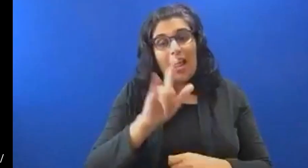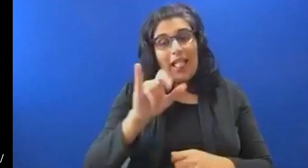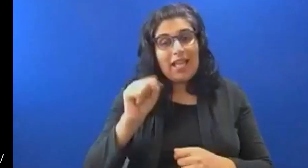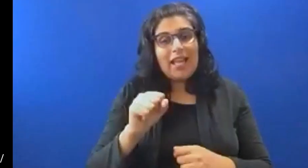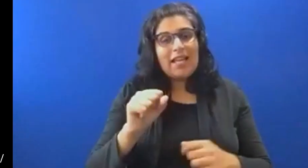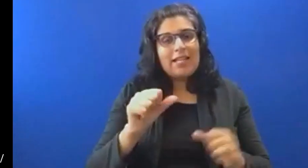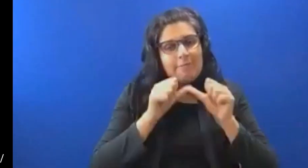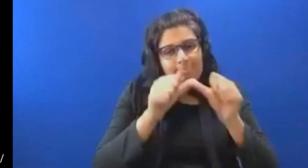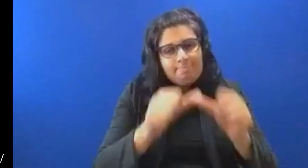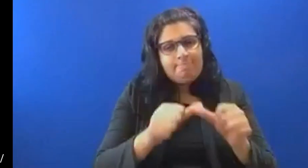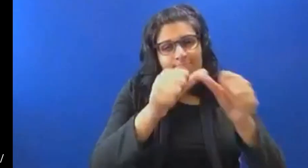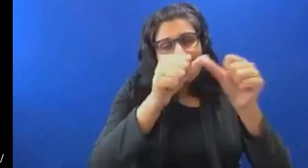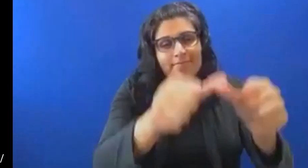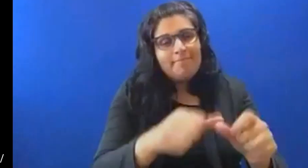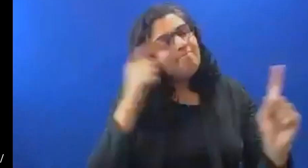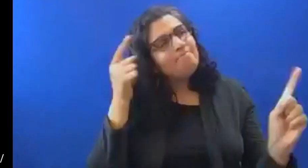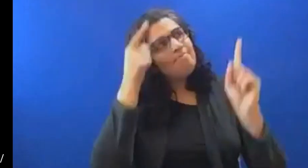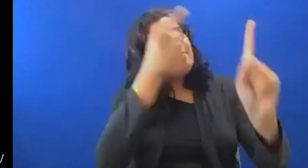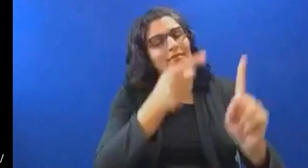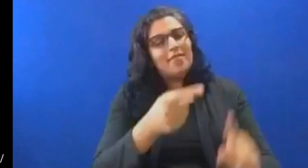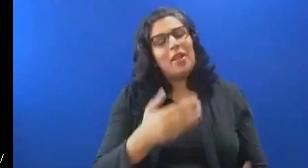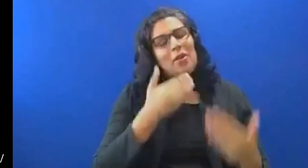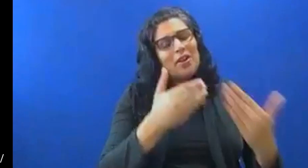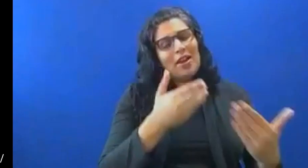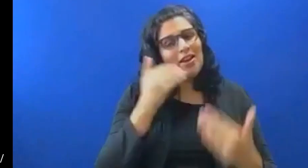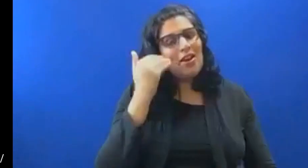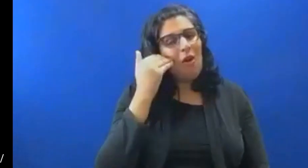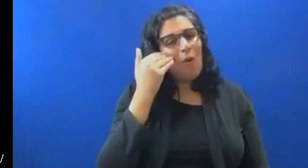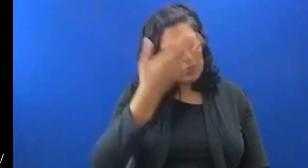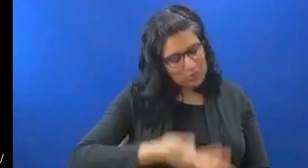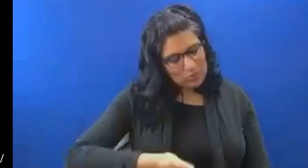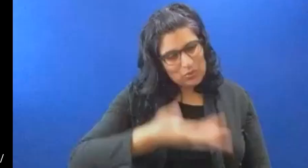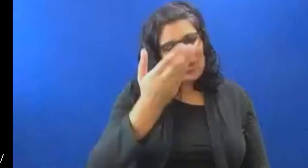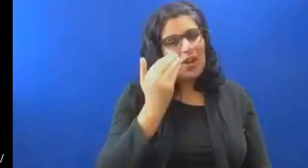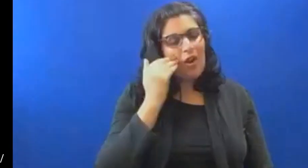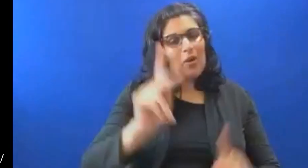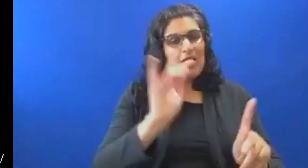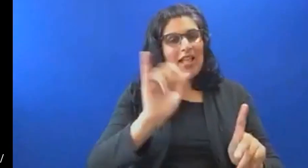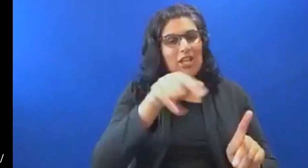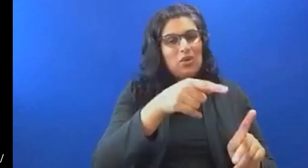I'm grateful to know you and to know that people like you are continuing to do this work.